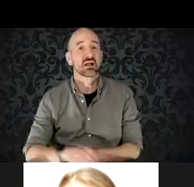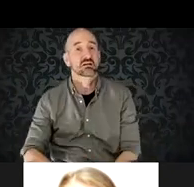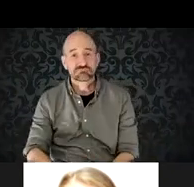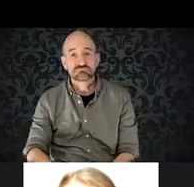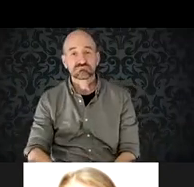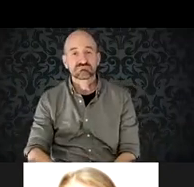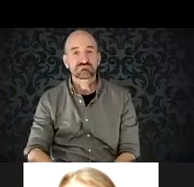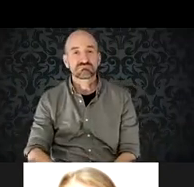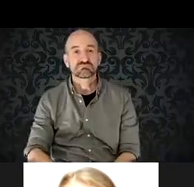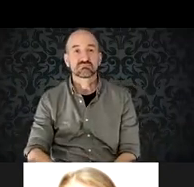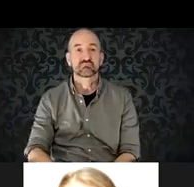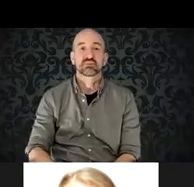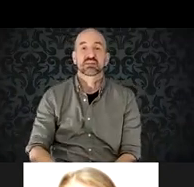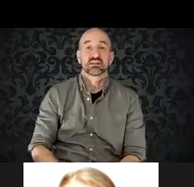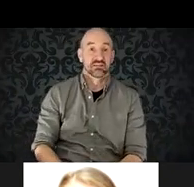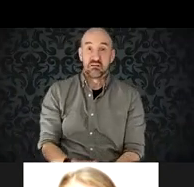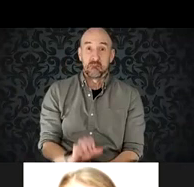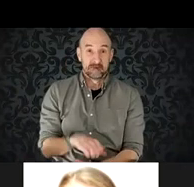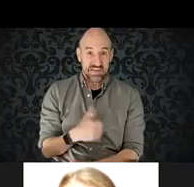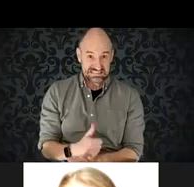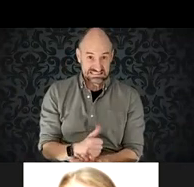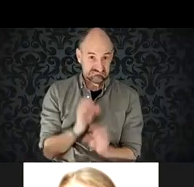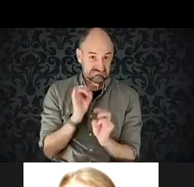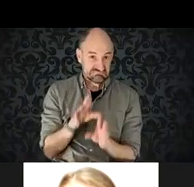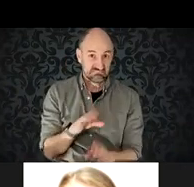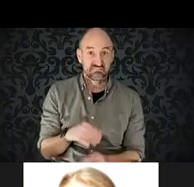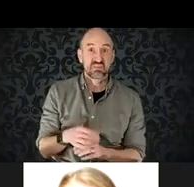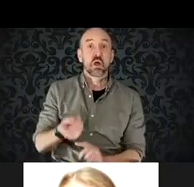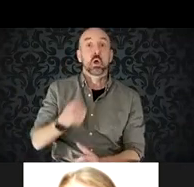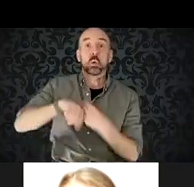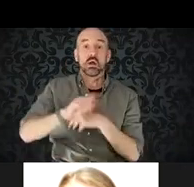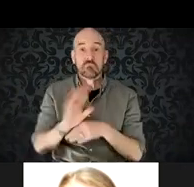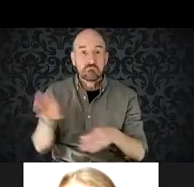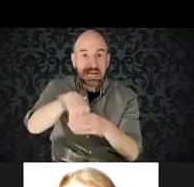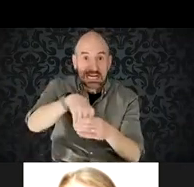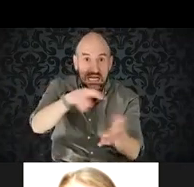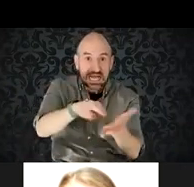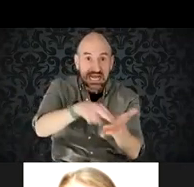quite peaceful nurturing elements of nature helped us to regain equanimity, cognitive clarity, empathy and hope". In